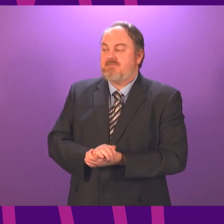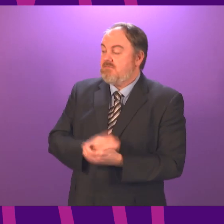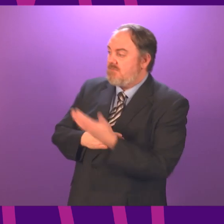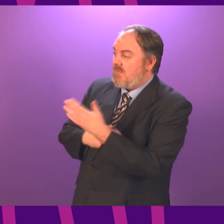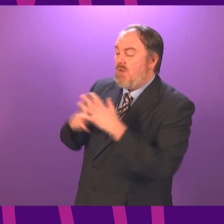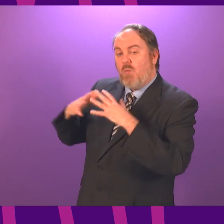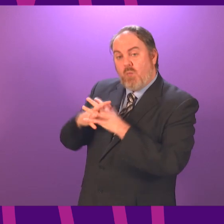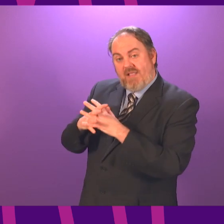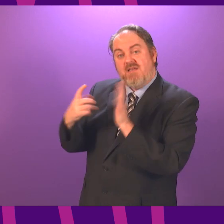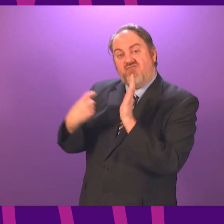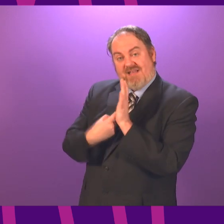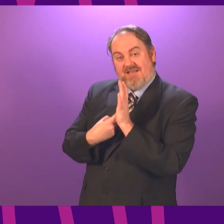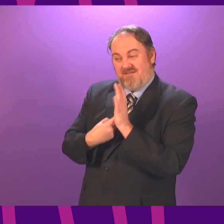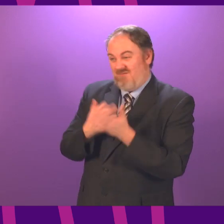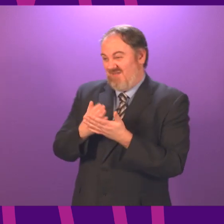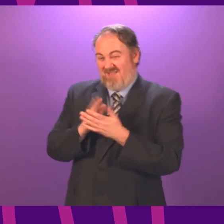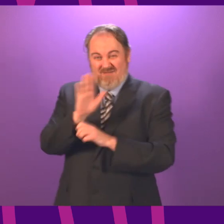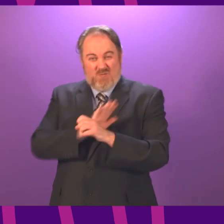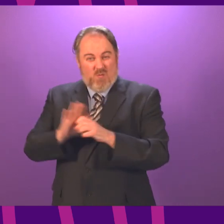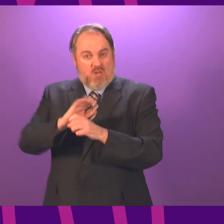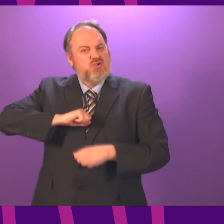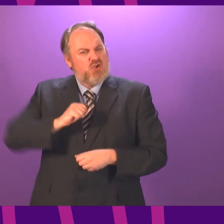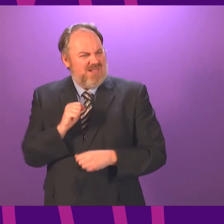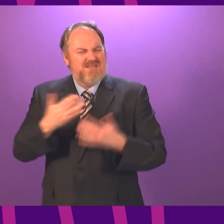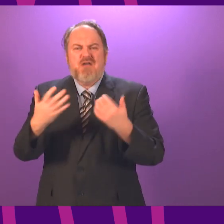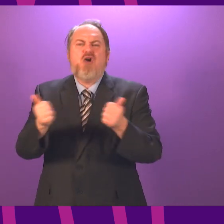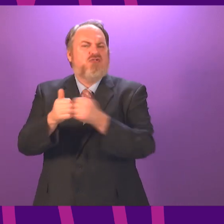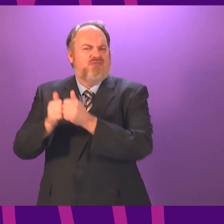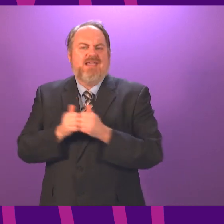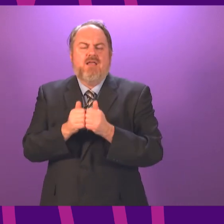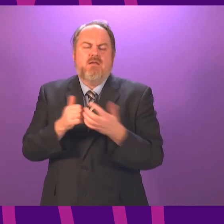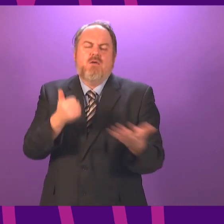the country about the caution that is required. We must never forget that there are many harms,